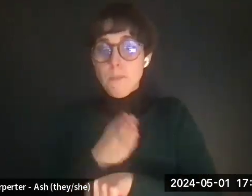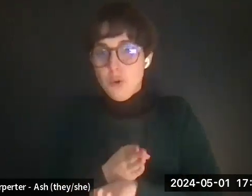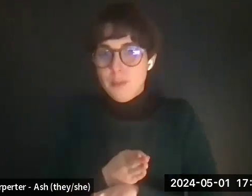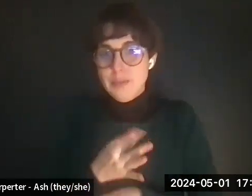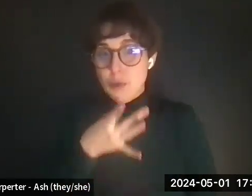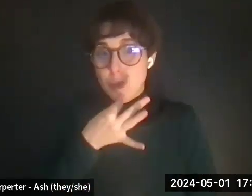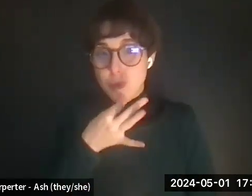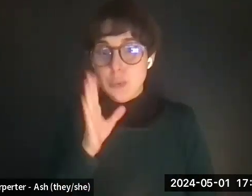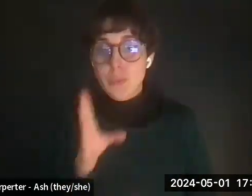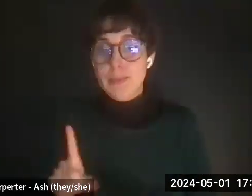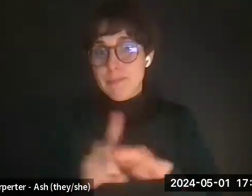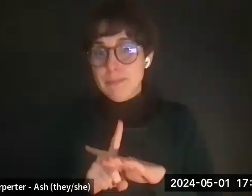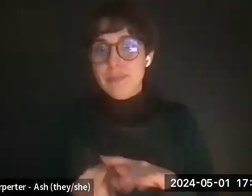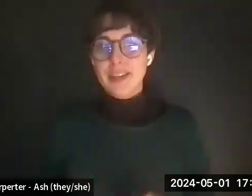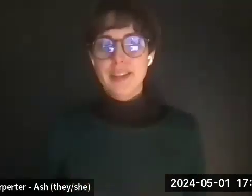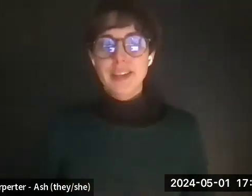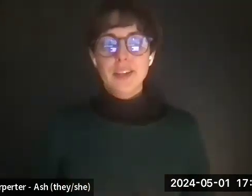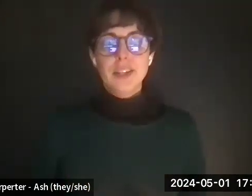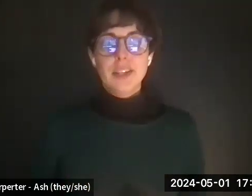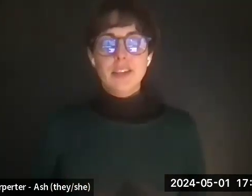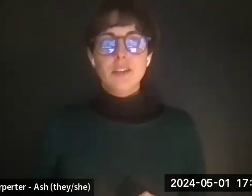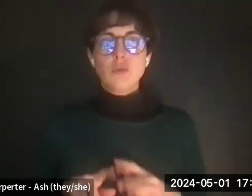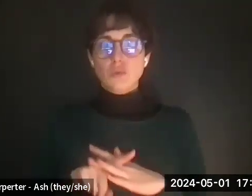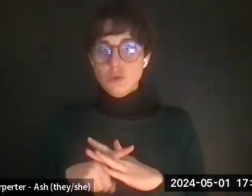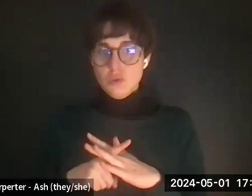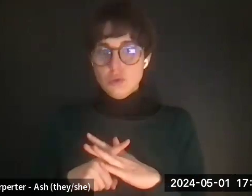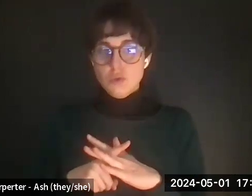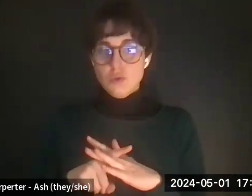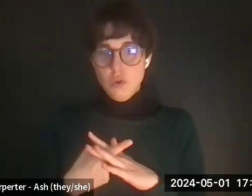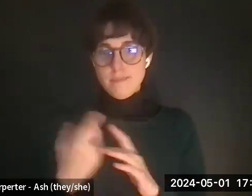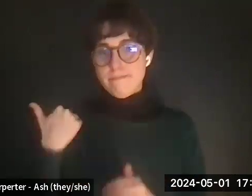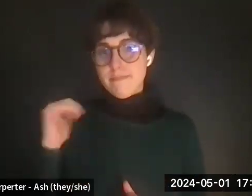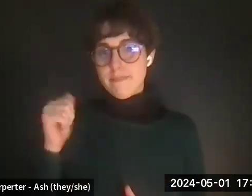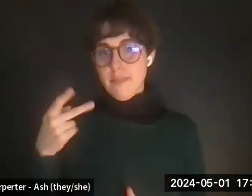And so effective April 24th, our new data management system,